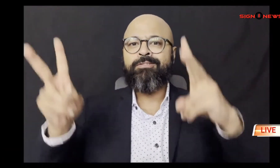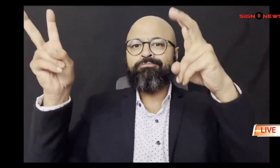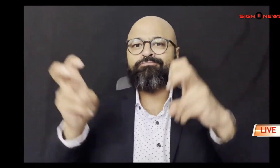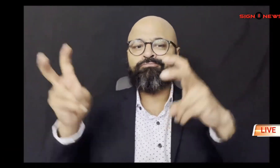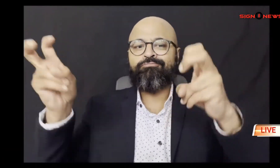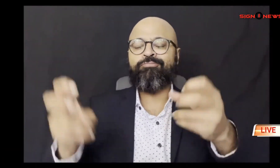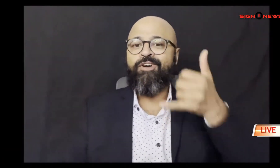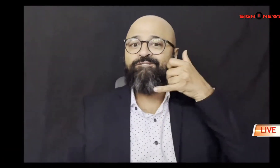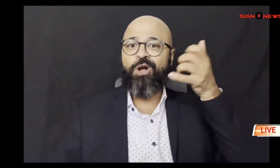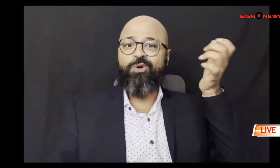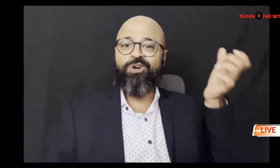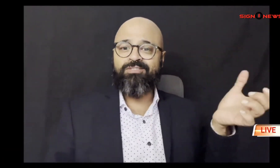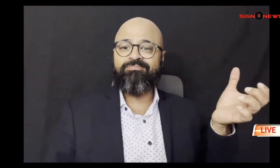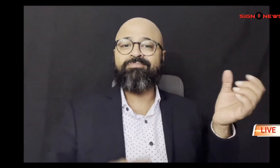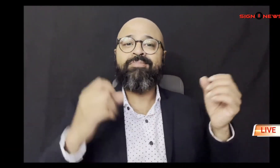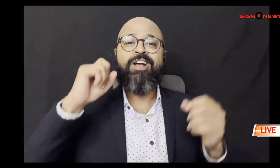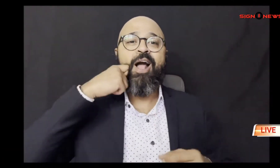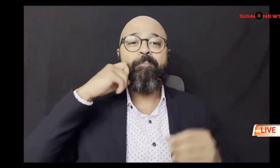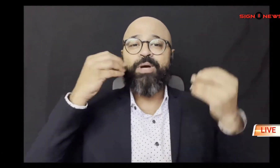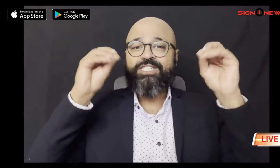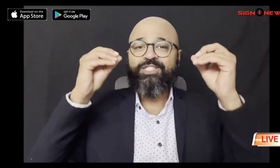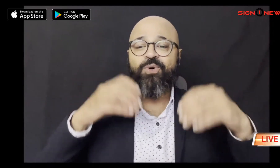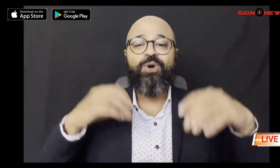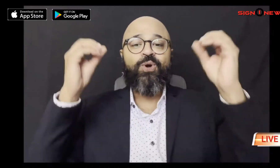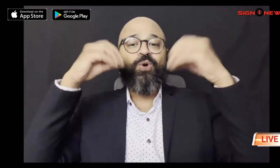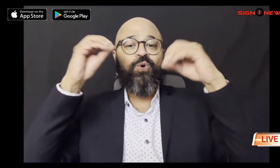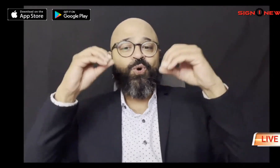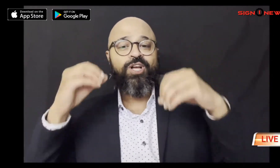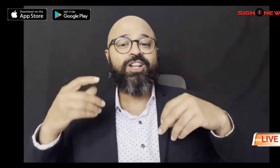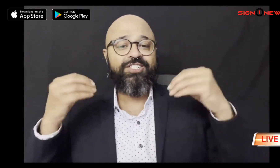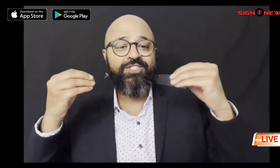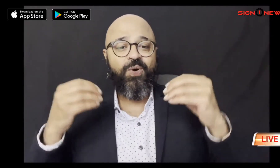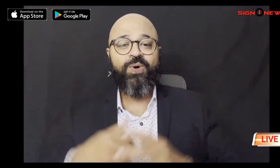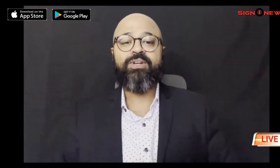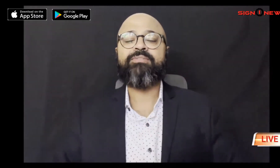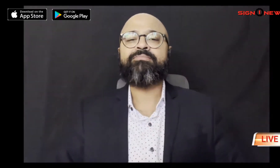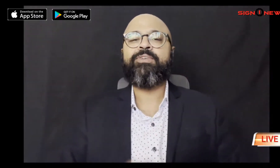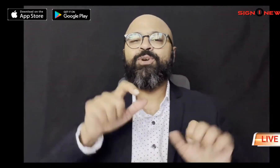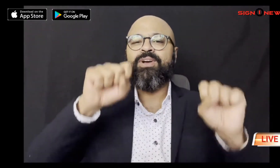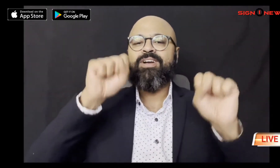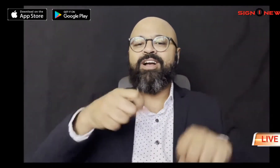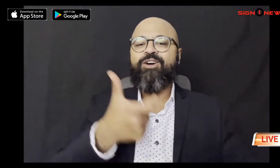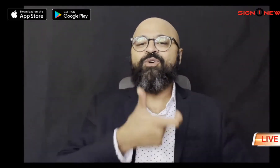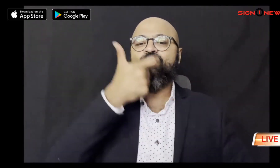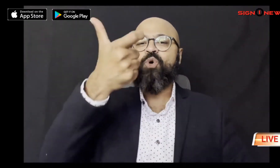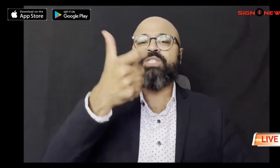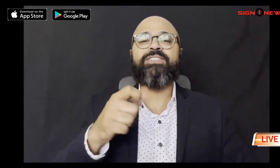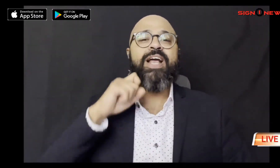to the app store or Google Play Store on your smartphone and you can also watch on Apple TV